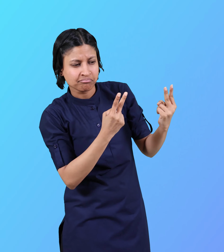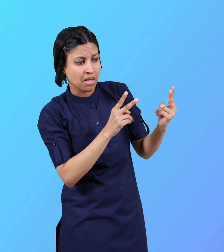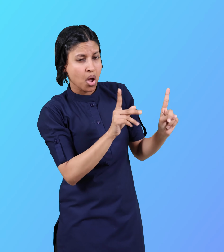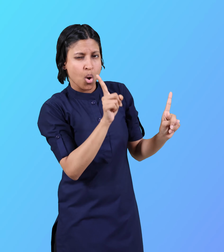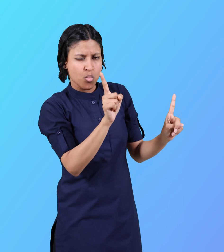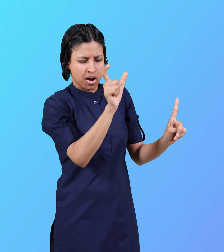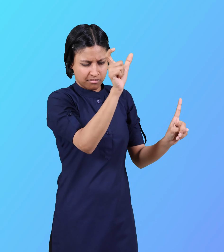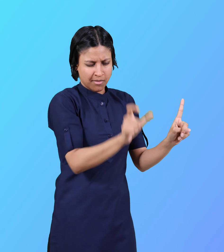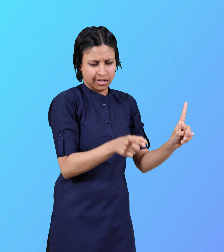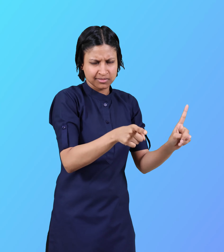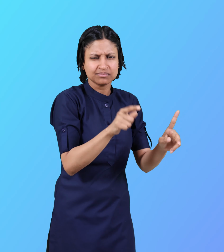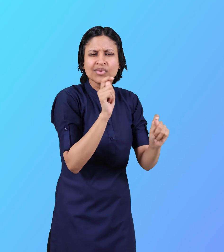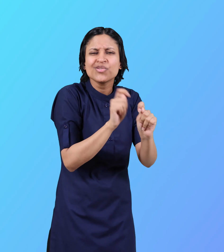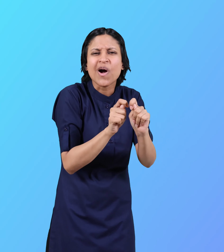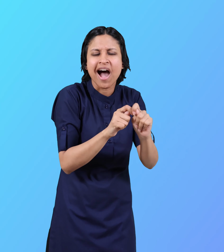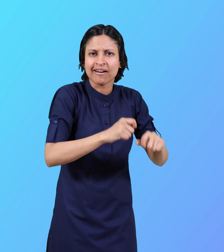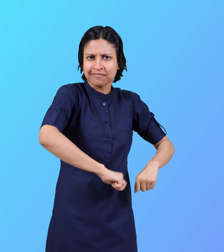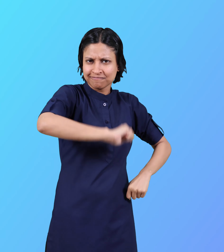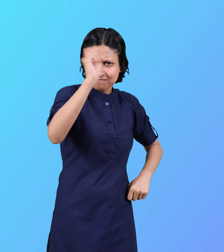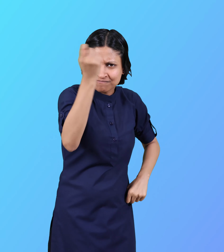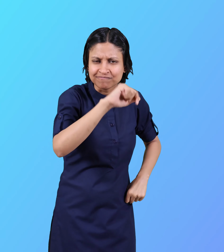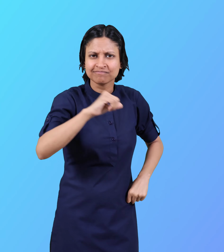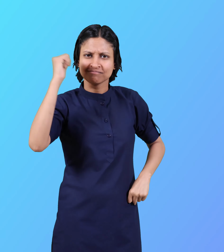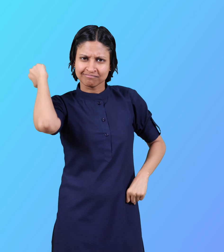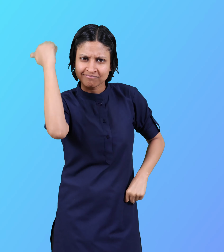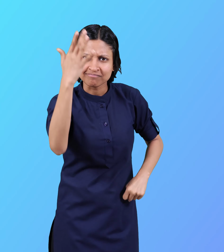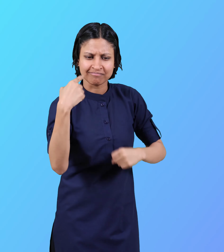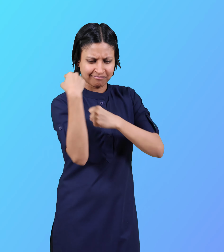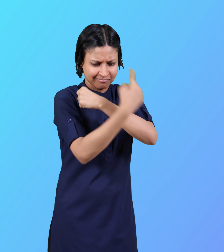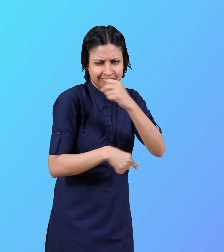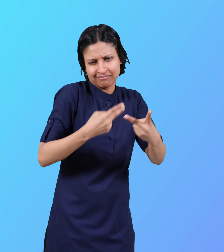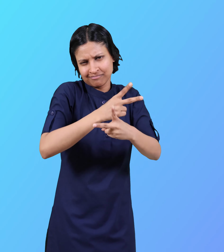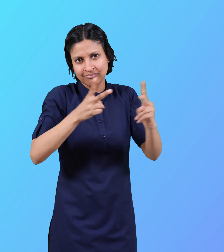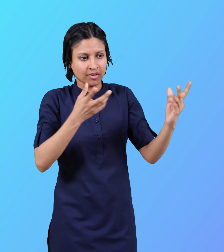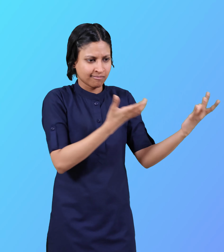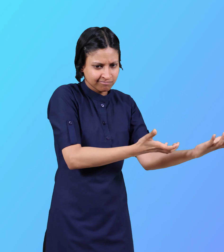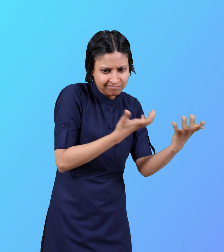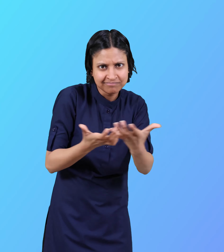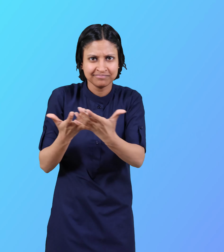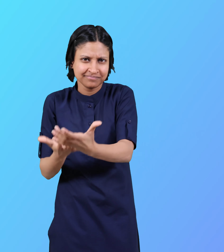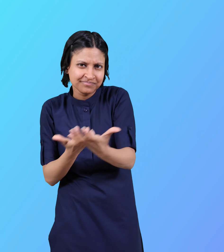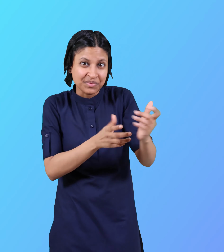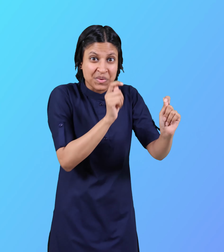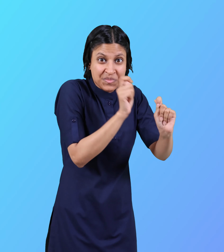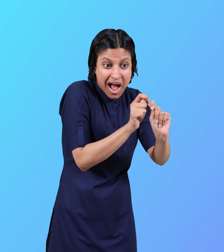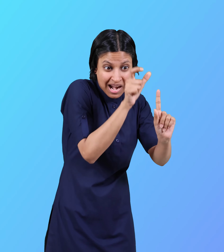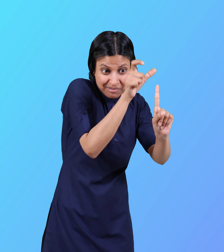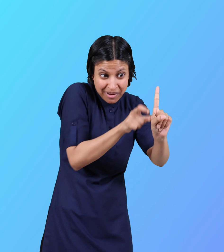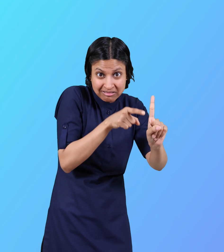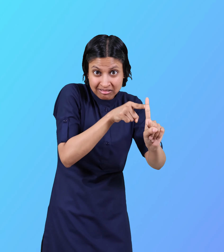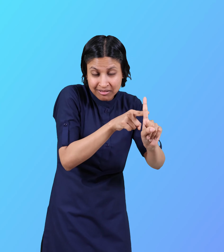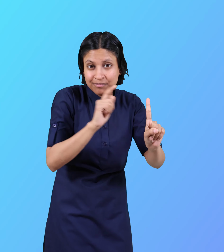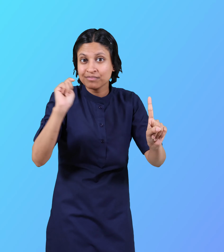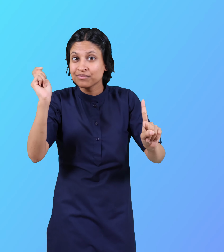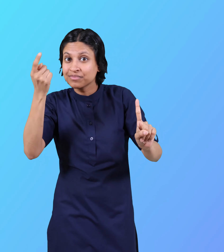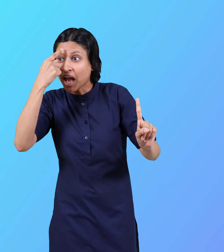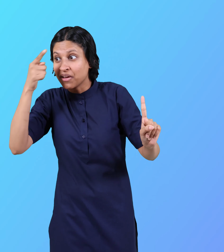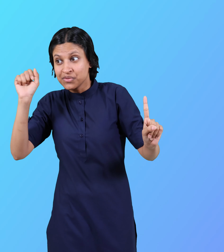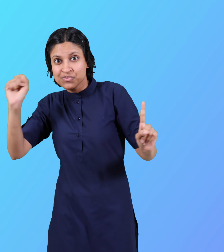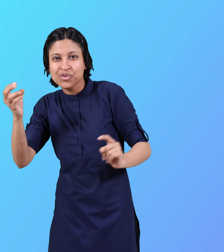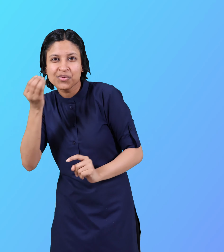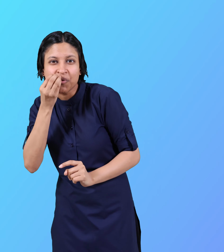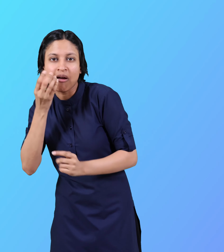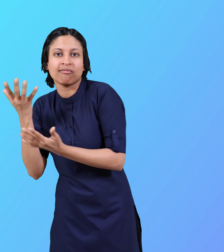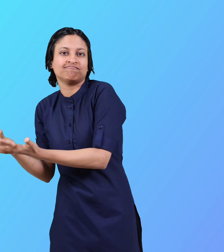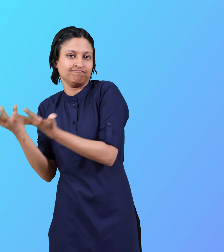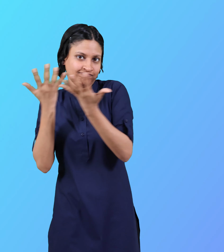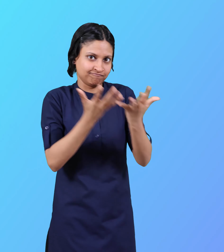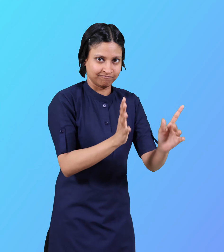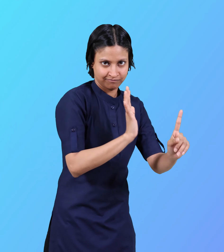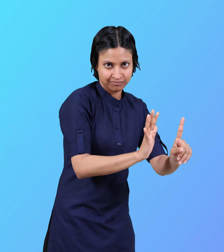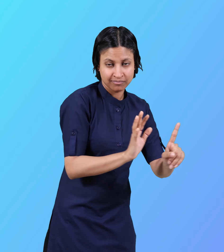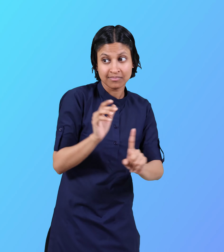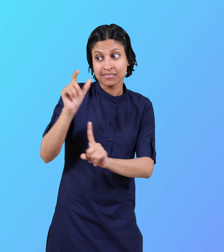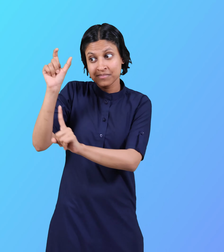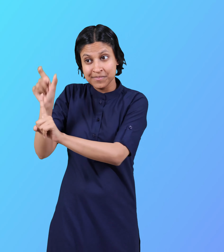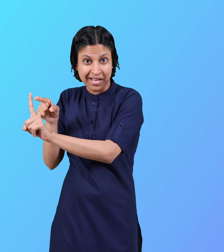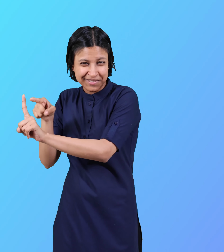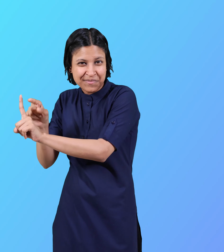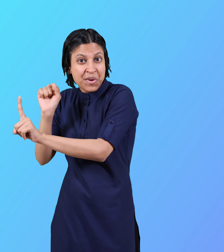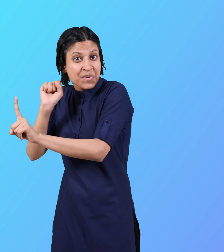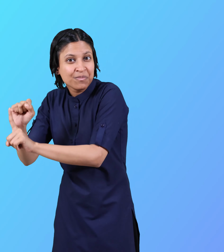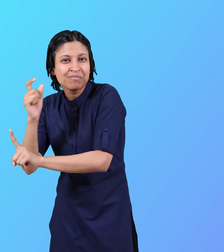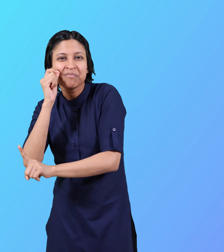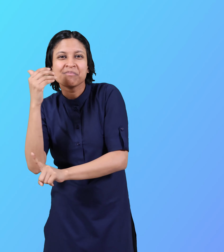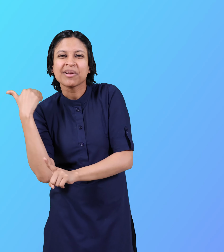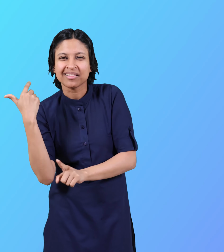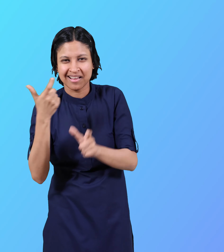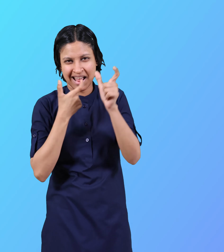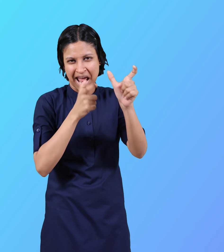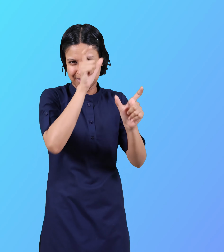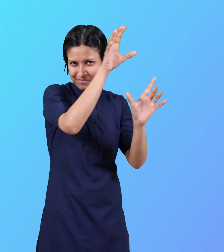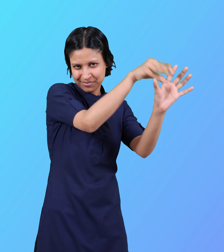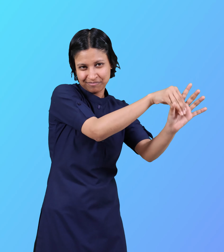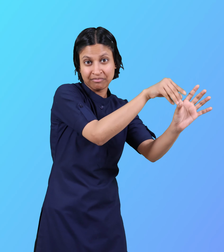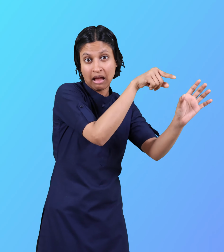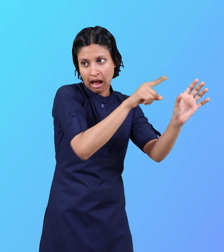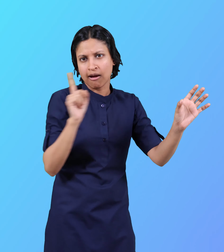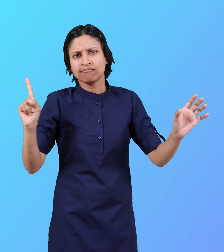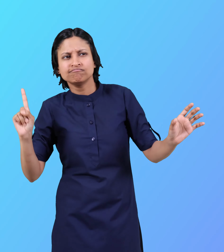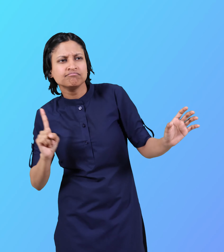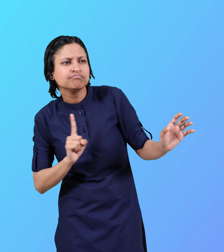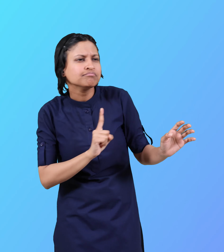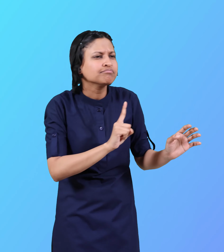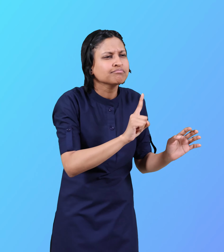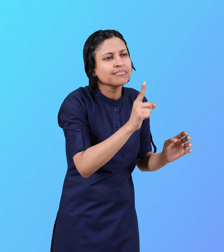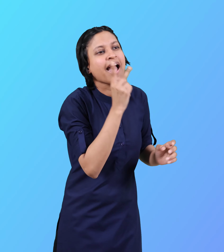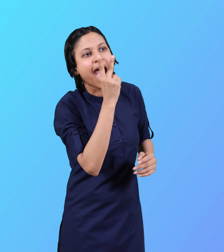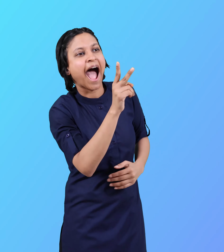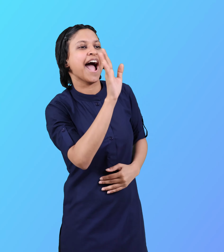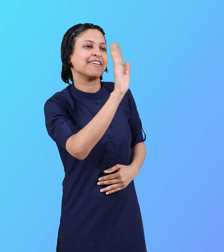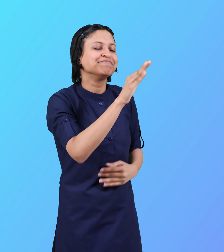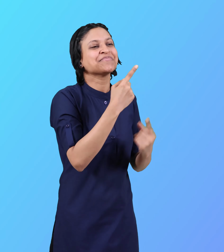David left the food with the man who kept the supplies. Then he ran to the place where the Israelite soldiers were and asked about his brothers.